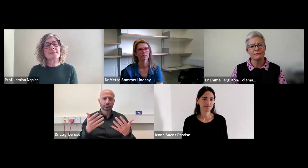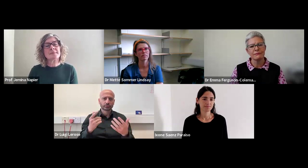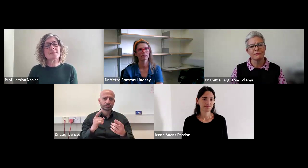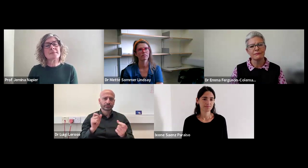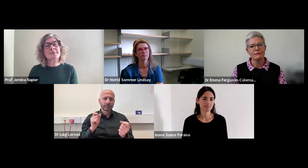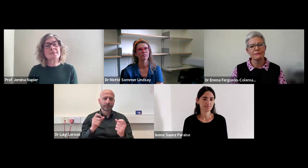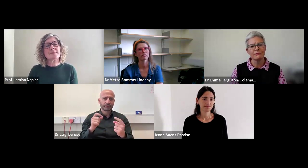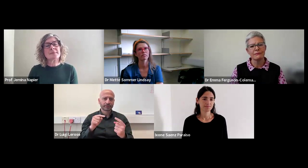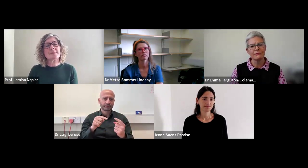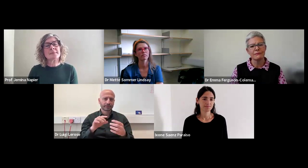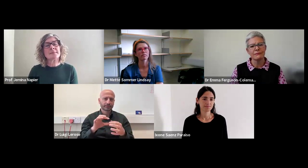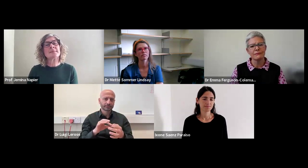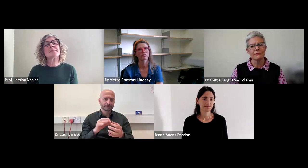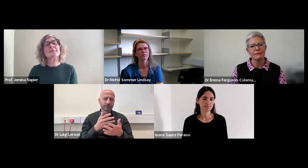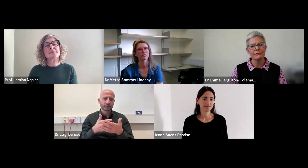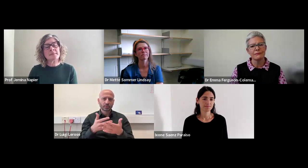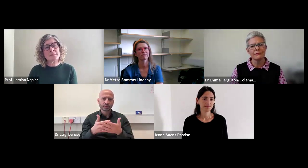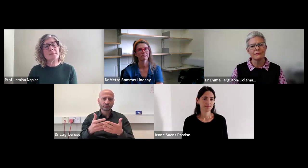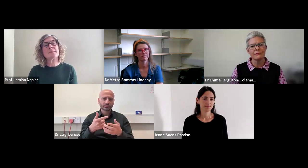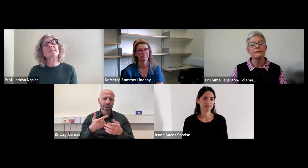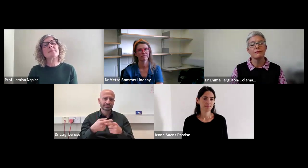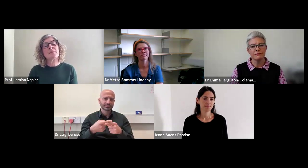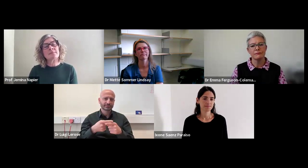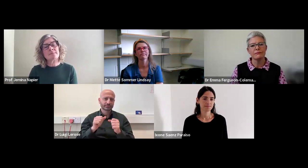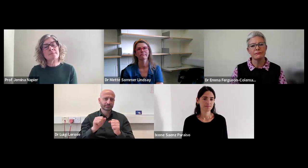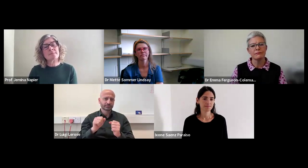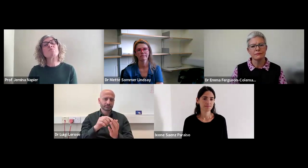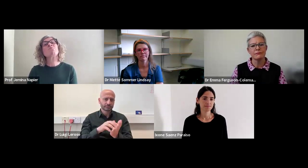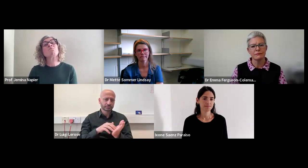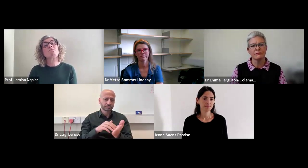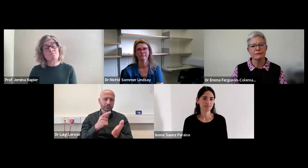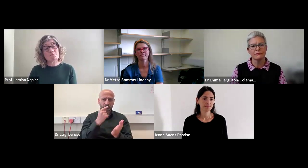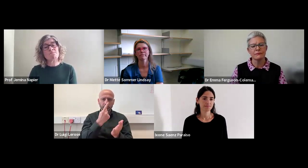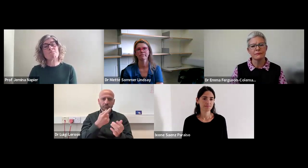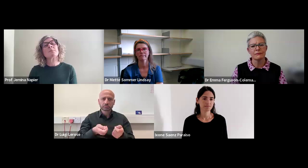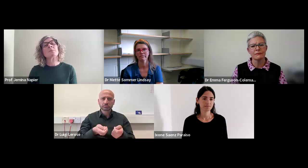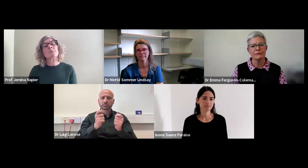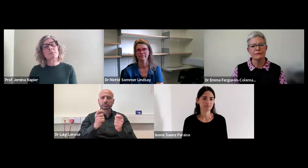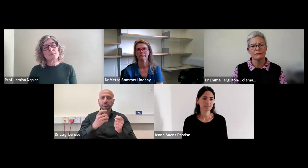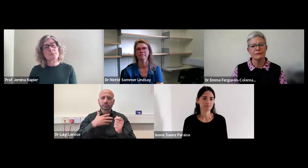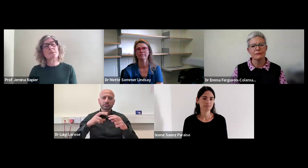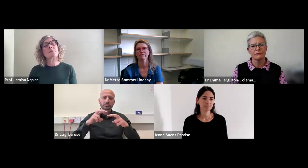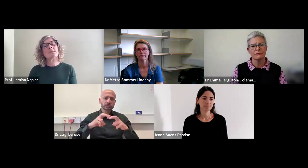thing to add is that the reliance on email and and the written word, again English giving us